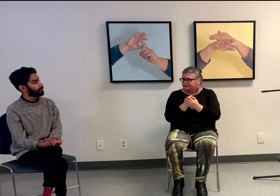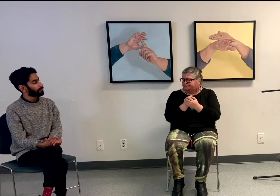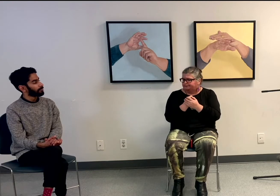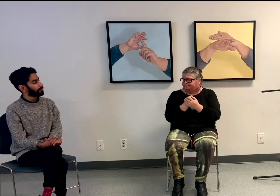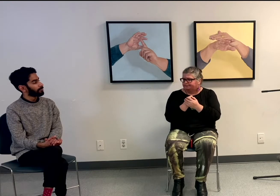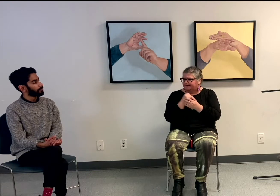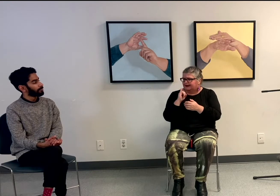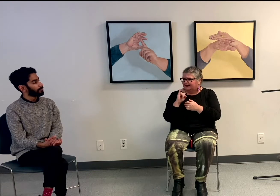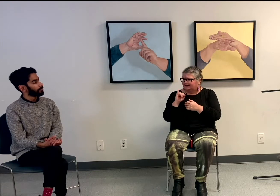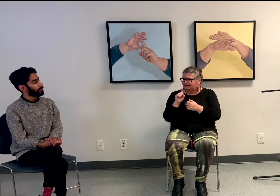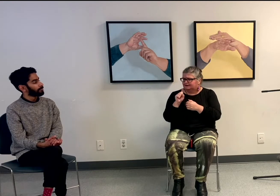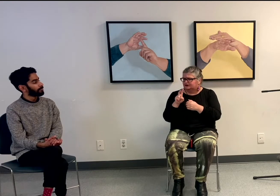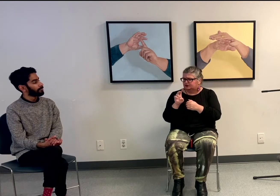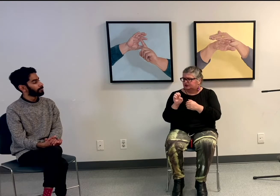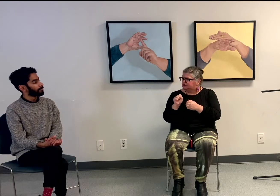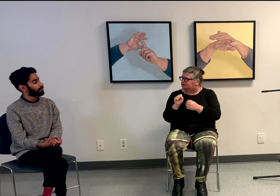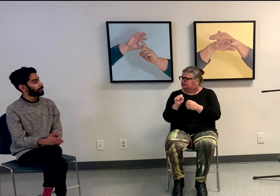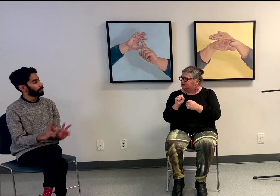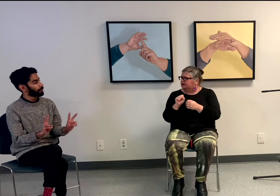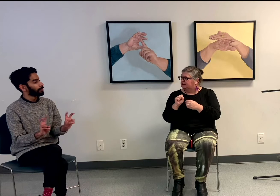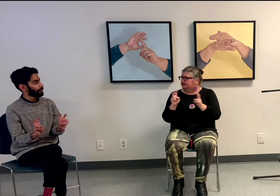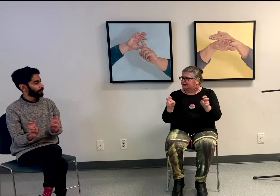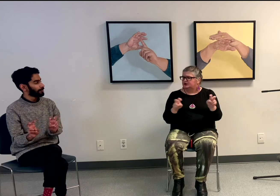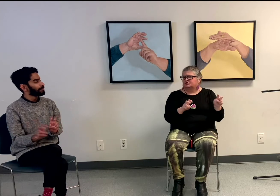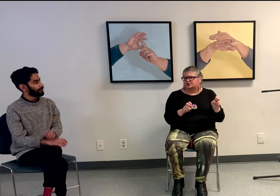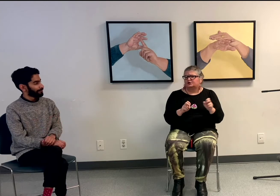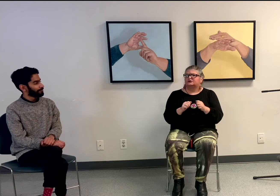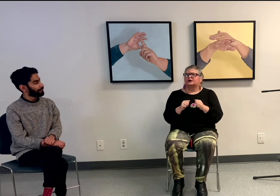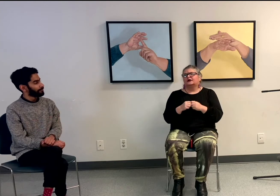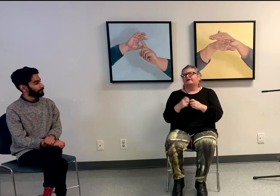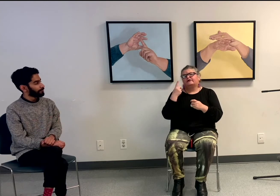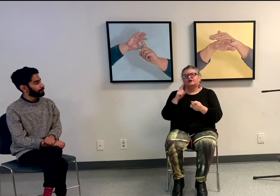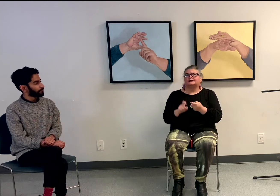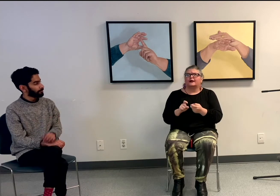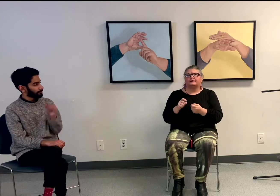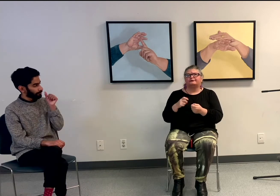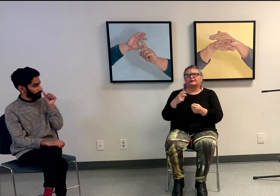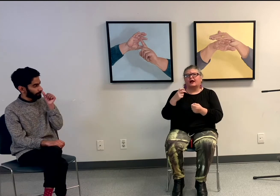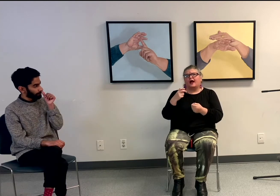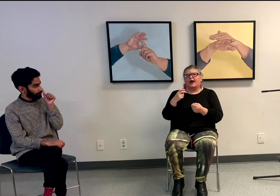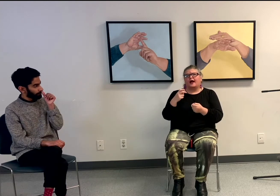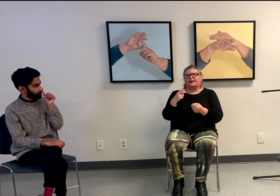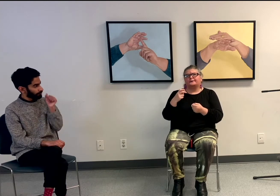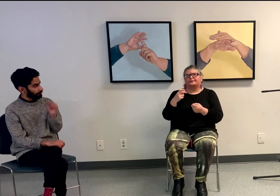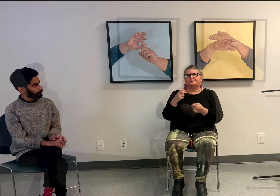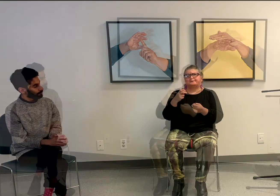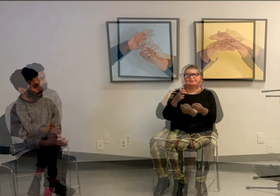have, have our own issues, for example.